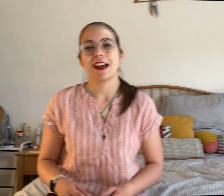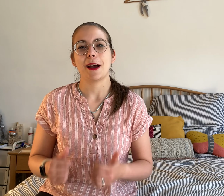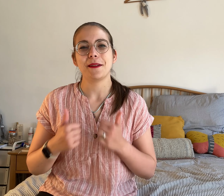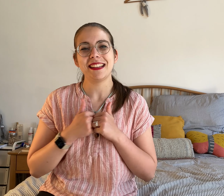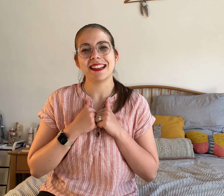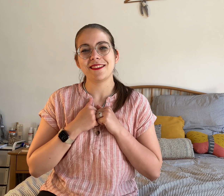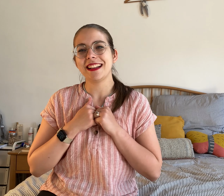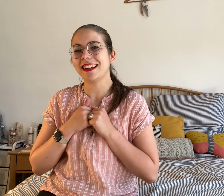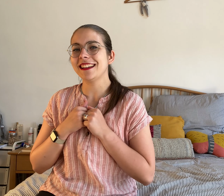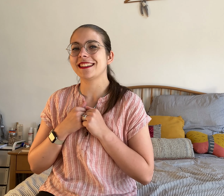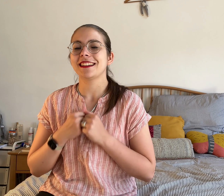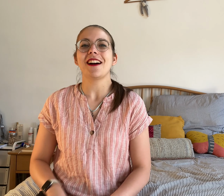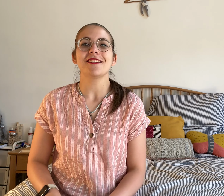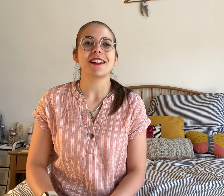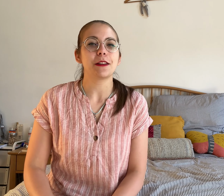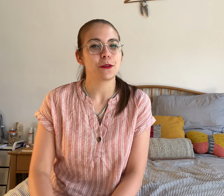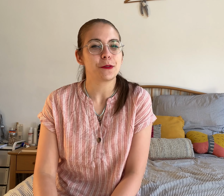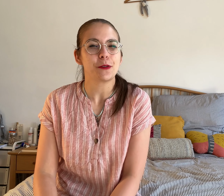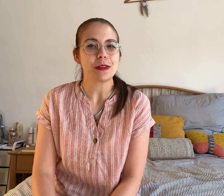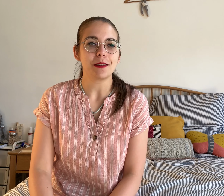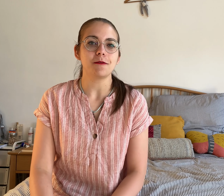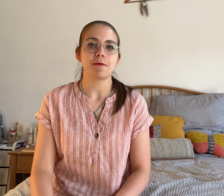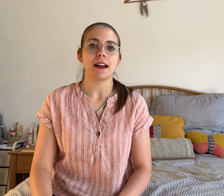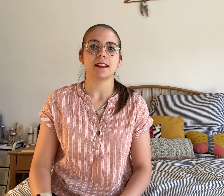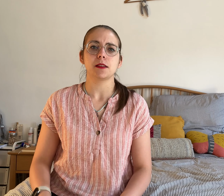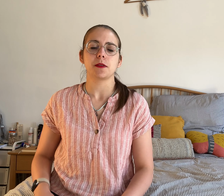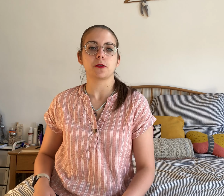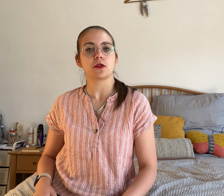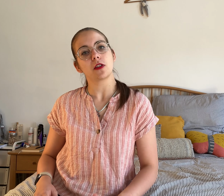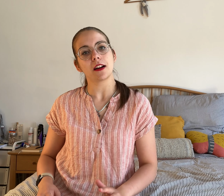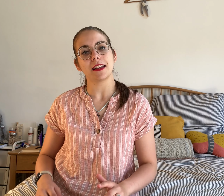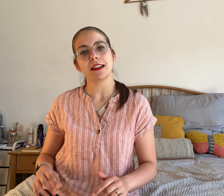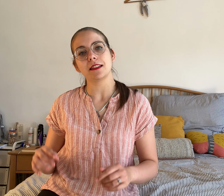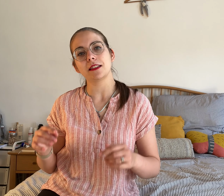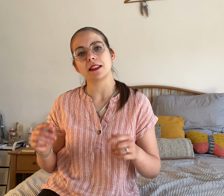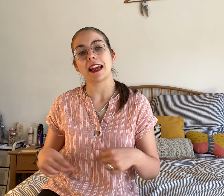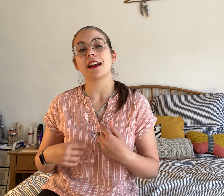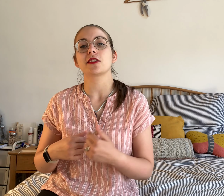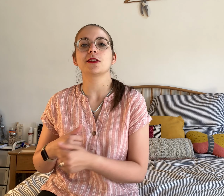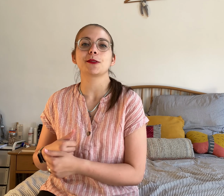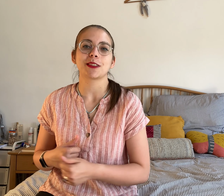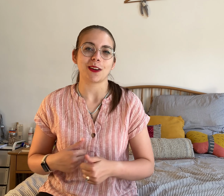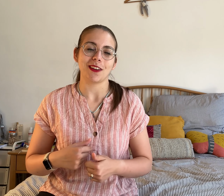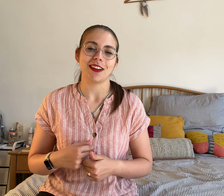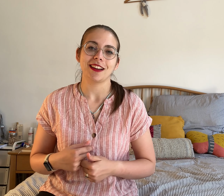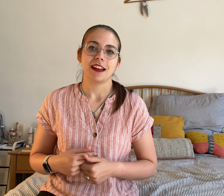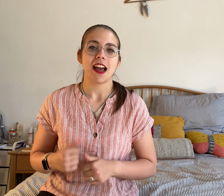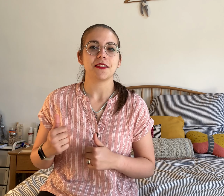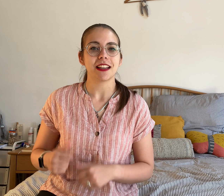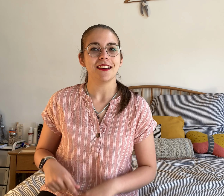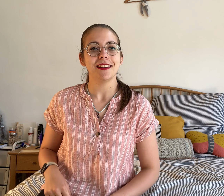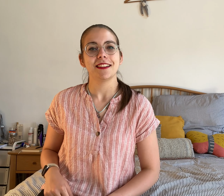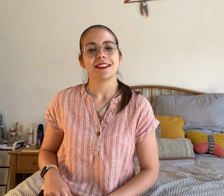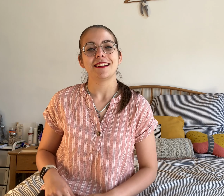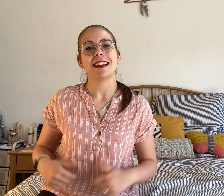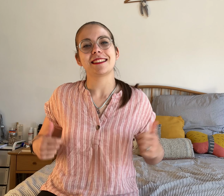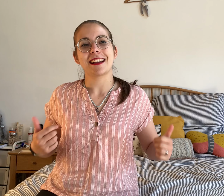Amazing, well done! Are you ready for the full song practice before trying to the actual song? If so, let's go!